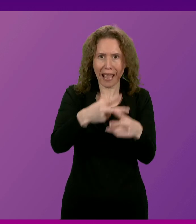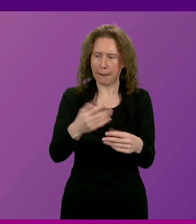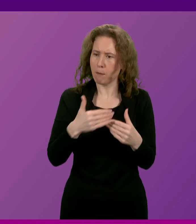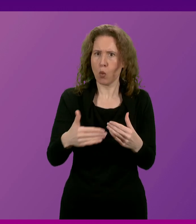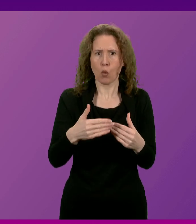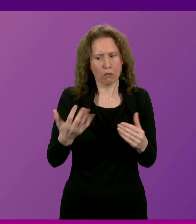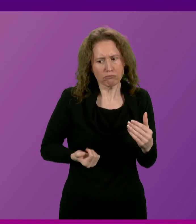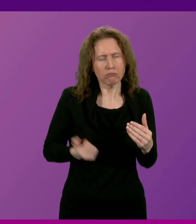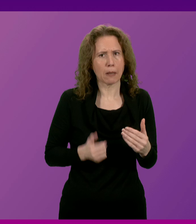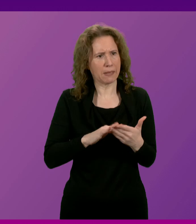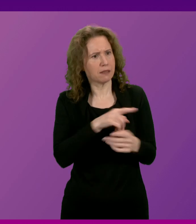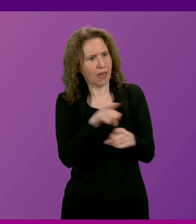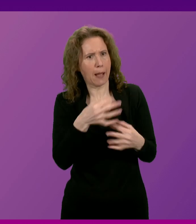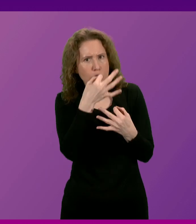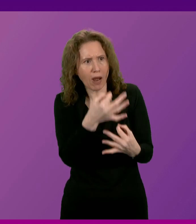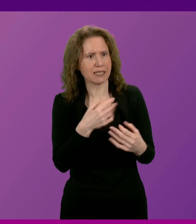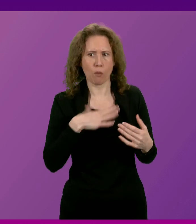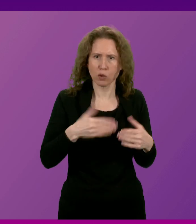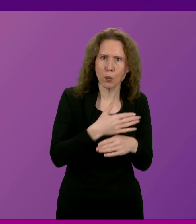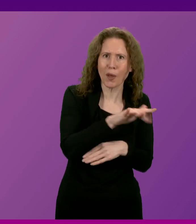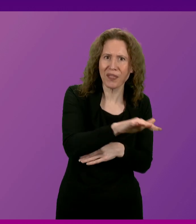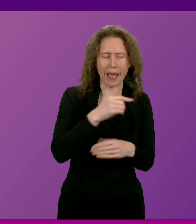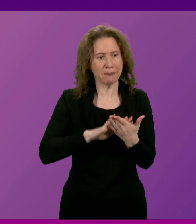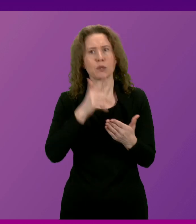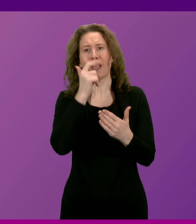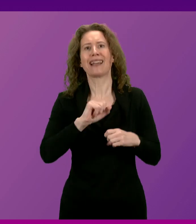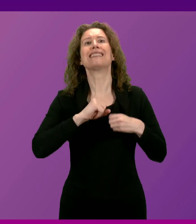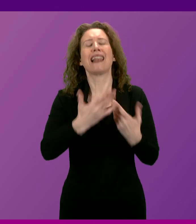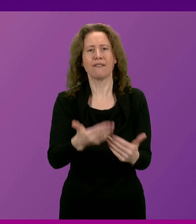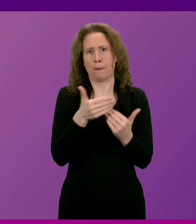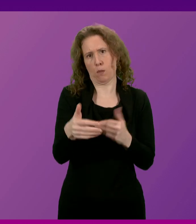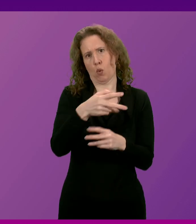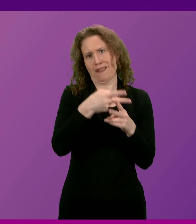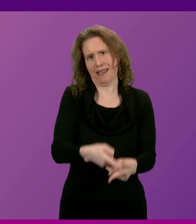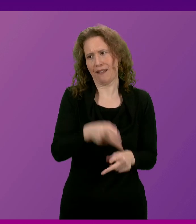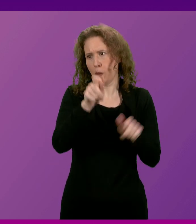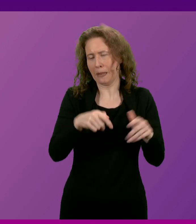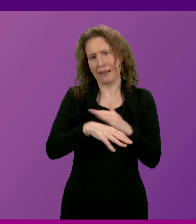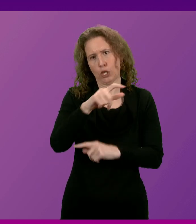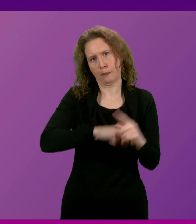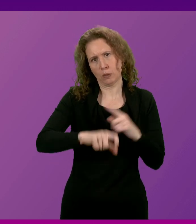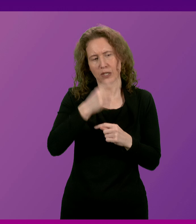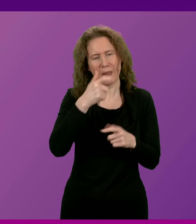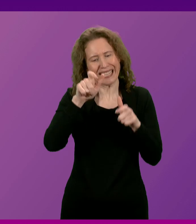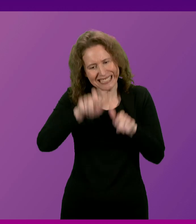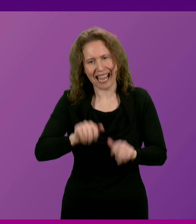so that we can deliver more social care packages for vulnerable members in the community and they can stay longer in their own homes.